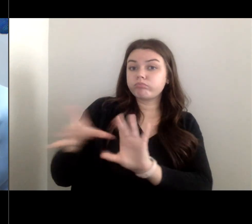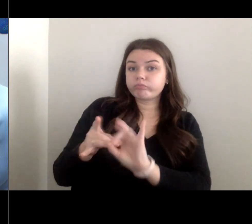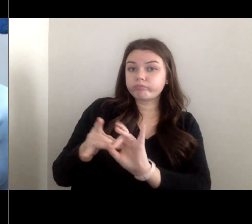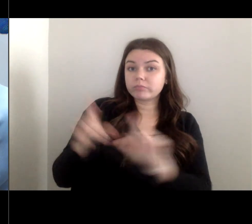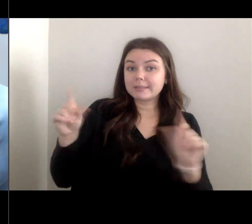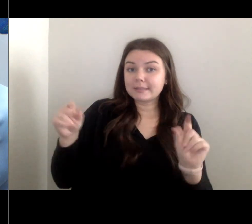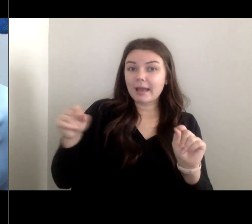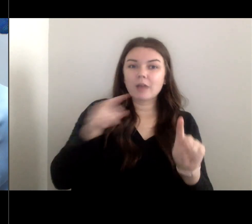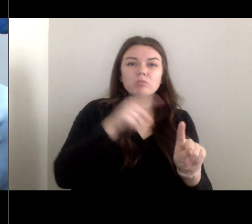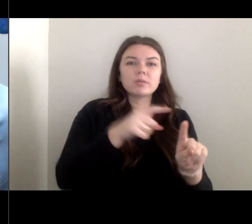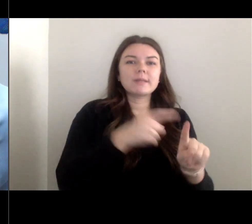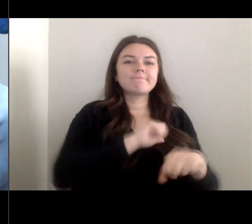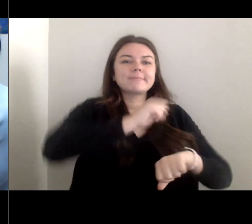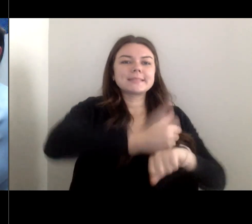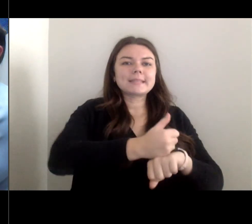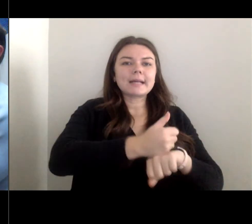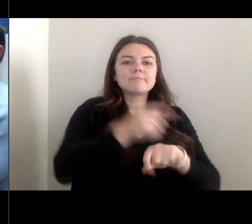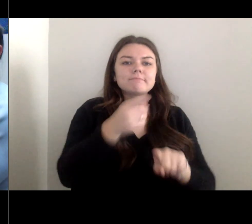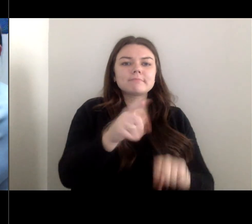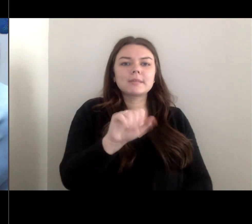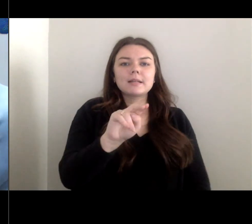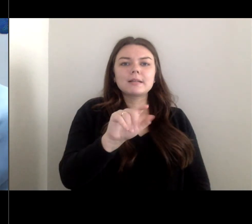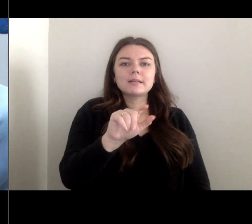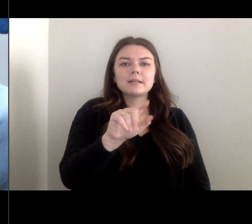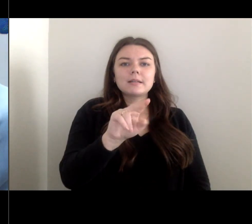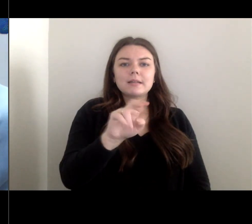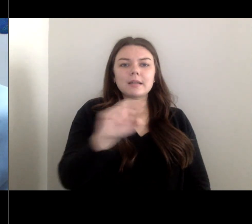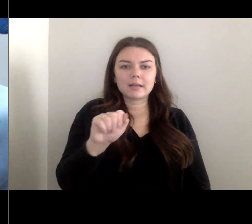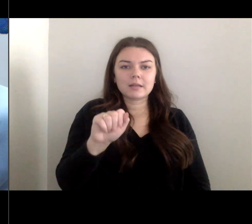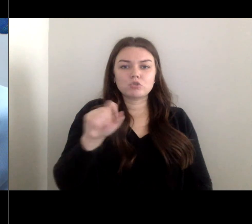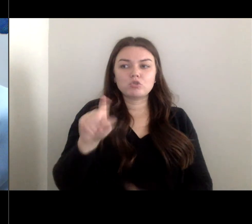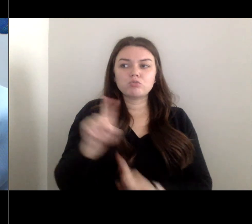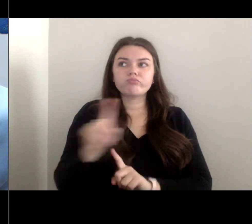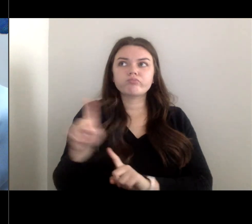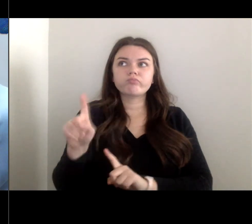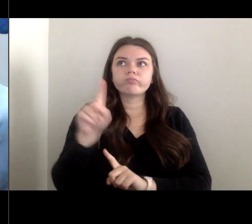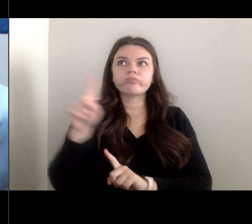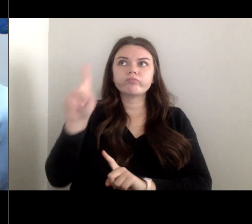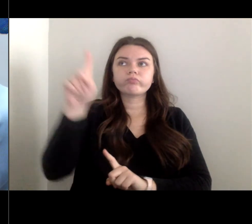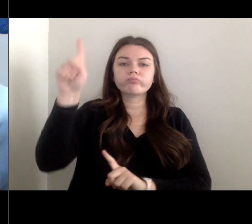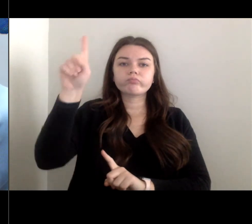to release from the crab, and then it will float up to the surface on a specific date.